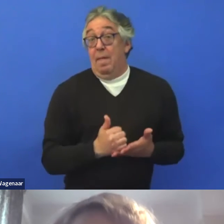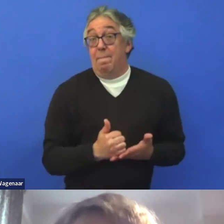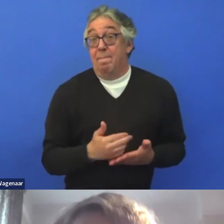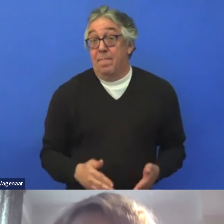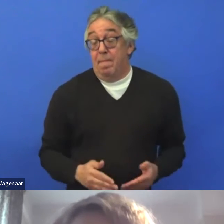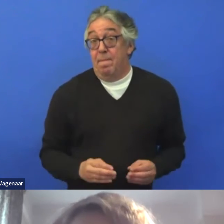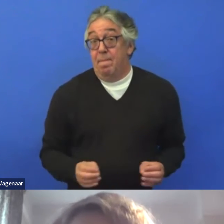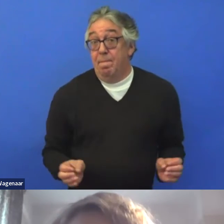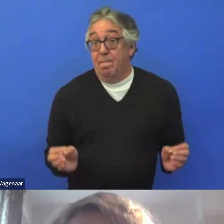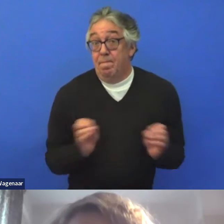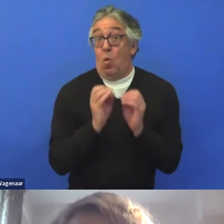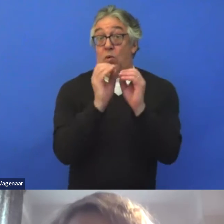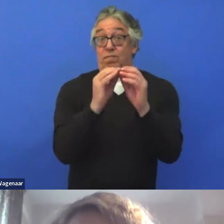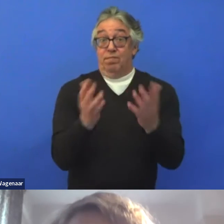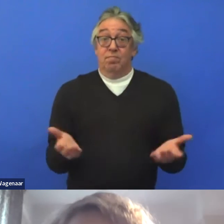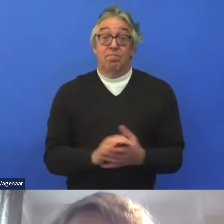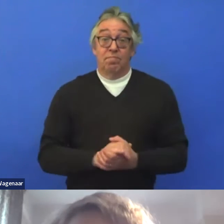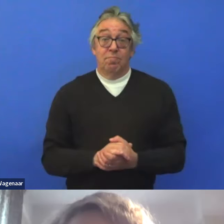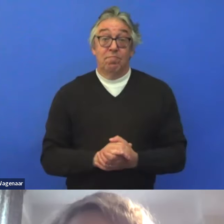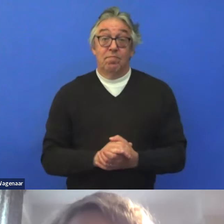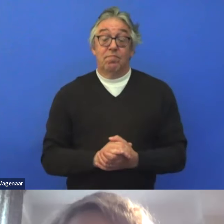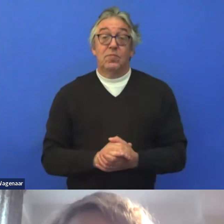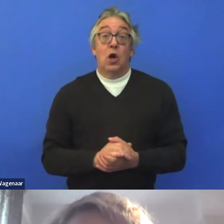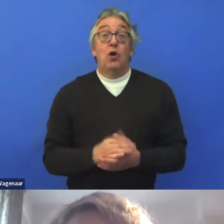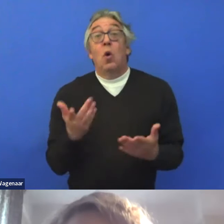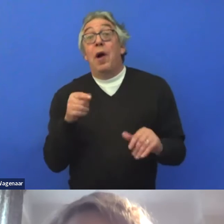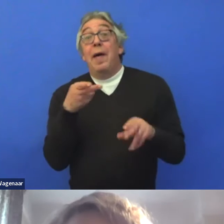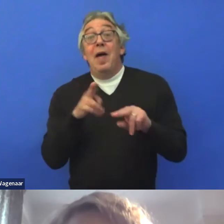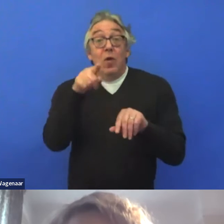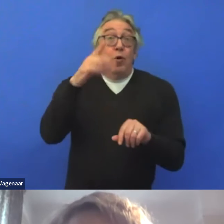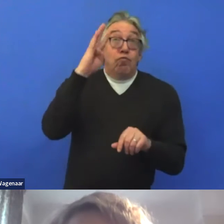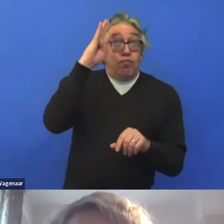If any future programme you design, we’d like to request